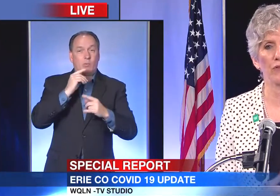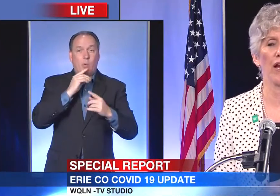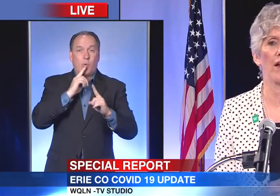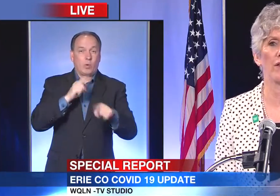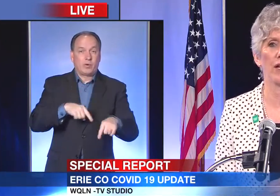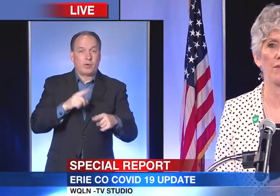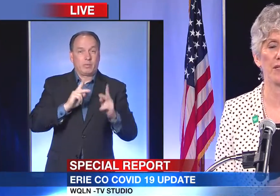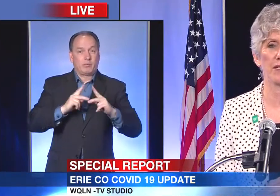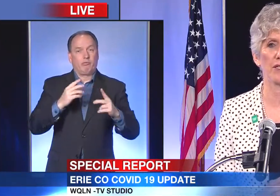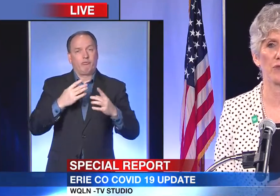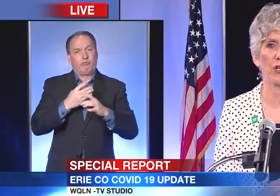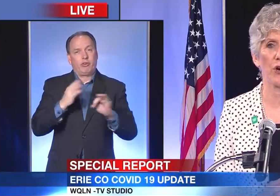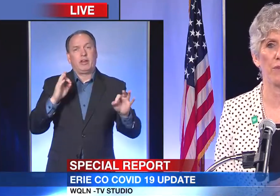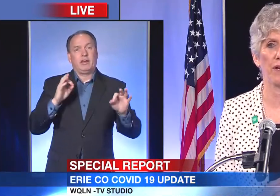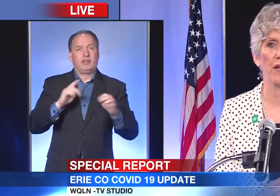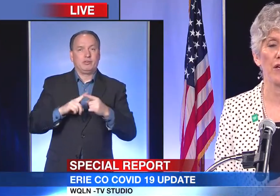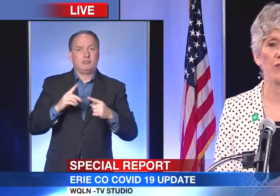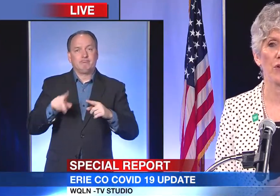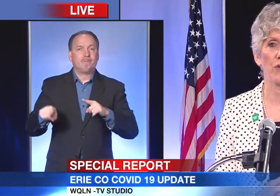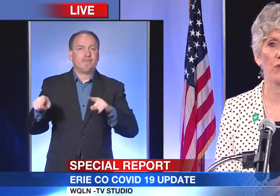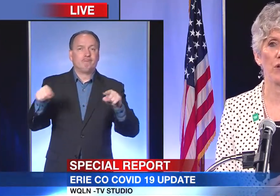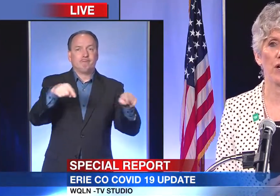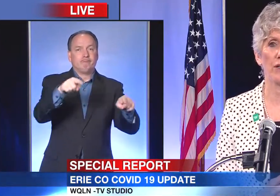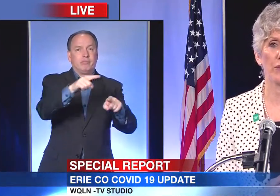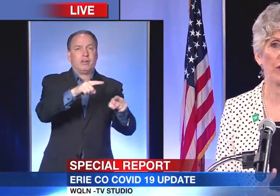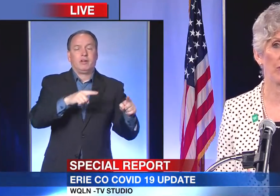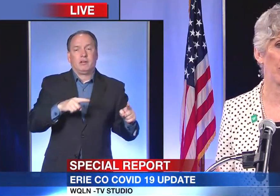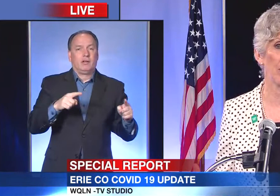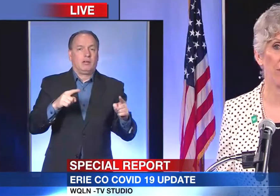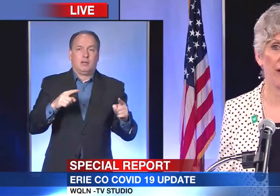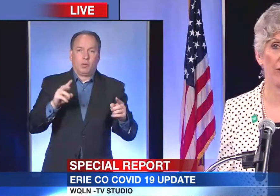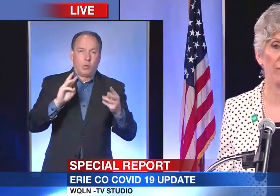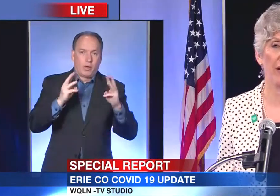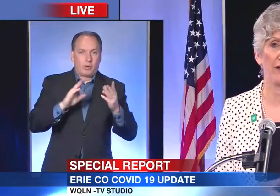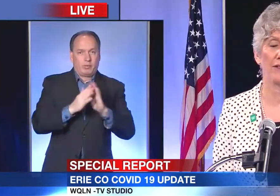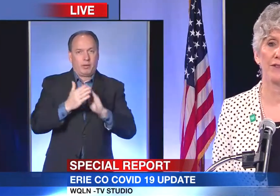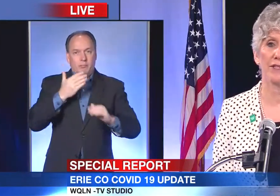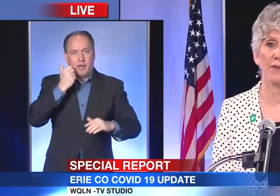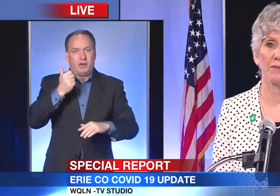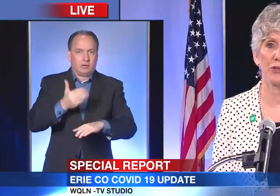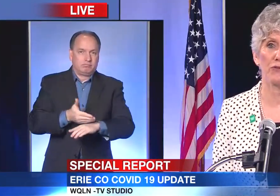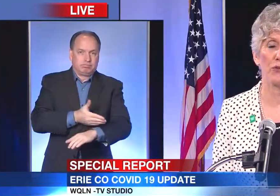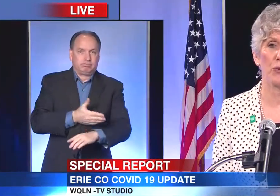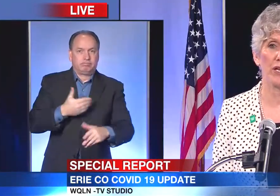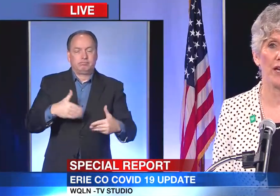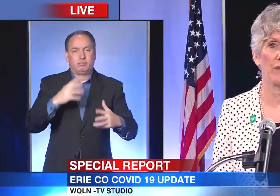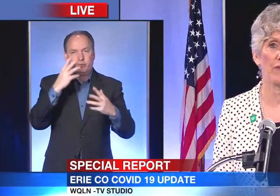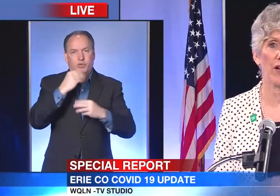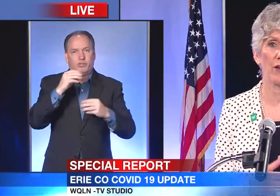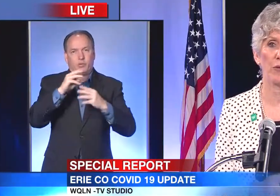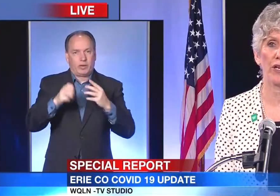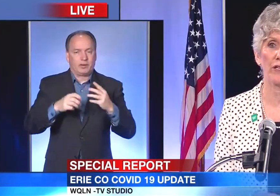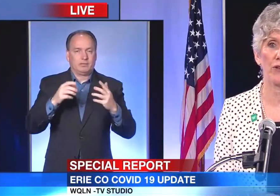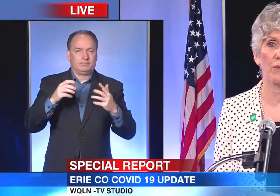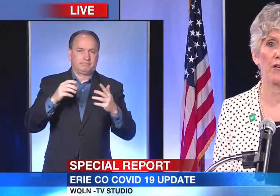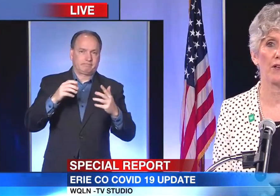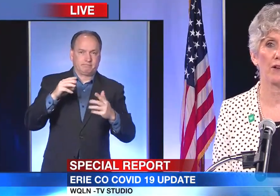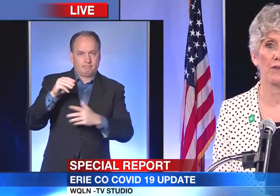WE DON'T HAVE A STAY-AT-HOME ORDER AND PEOPLE ARE FREER TO MOVE AROUND AND BUSINESSES REOPEN? SO THE WEATHER IS GOING TO GET BETTER AND BETTER.